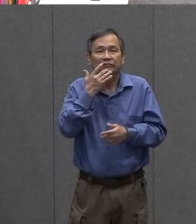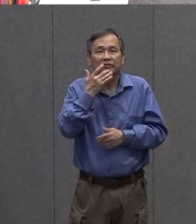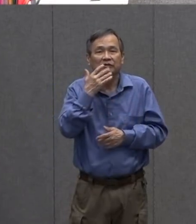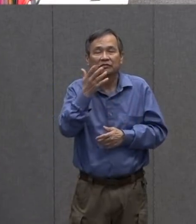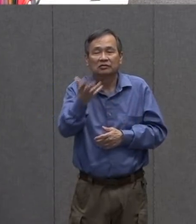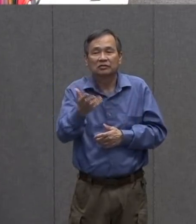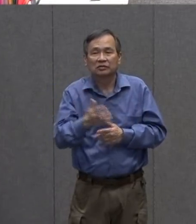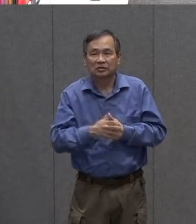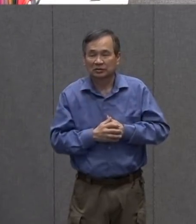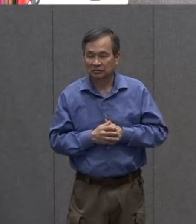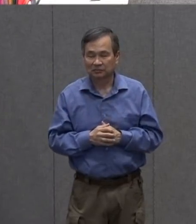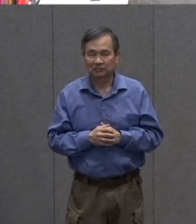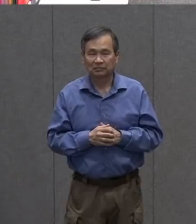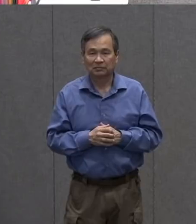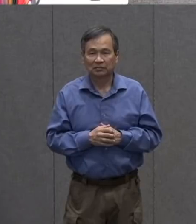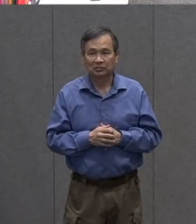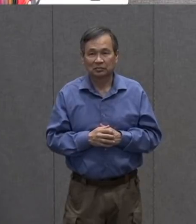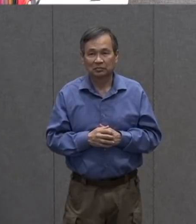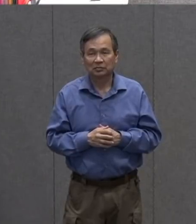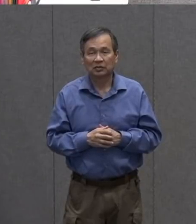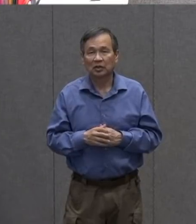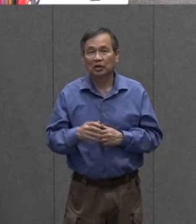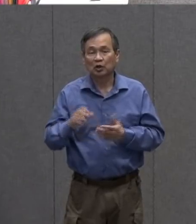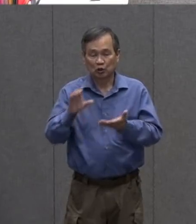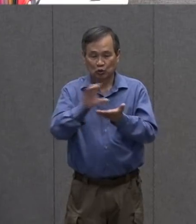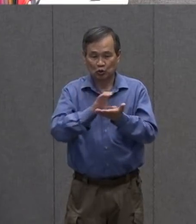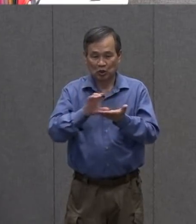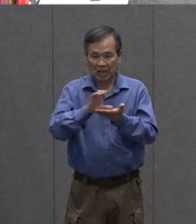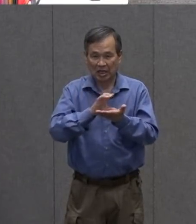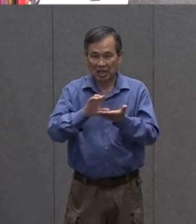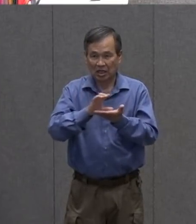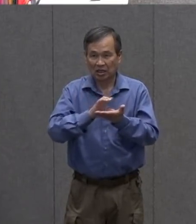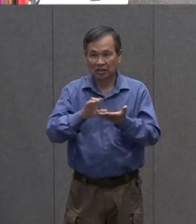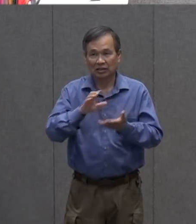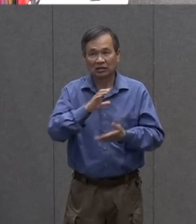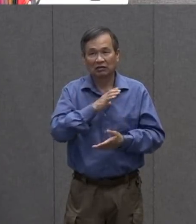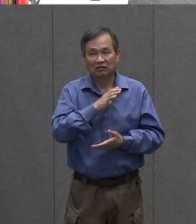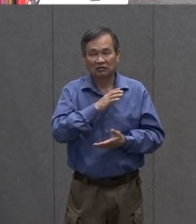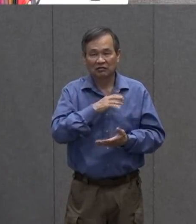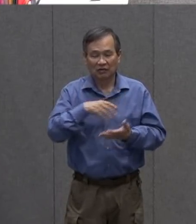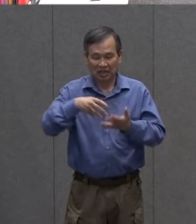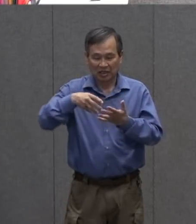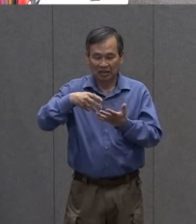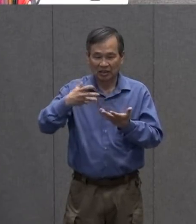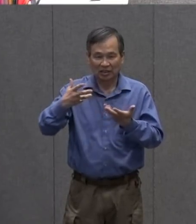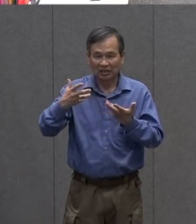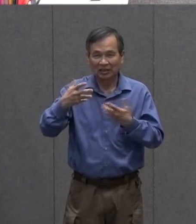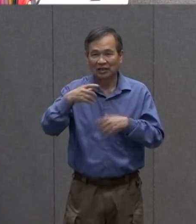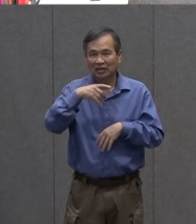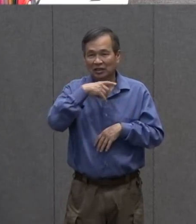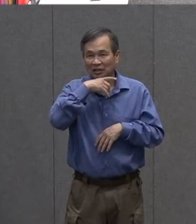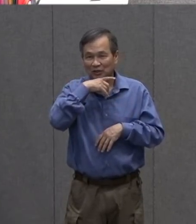and you should do the same. If you use crayons, you do not have to worry about the markers drying. Like, crayons don't have to dry,